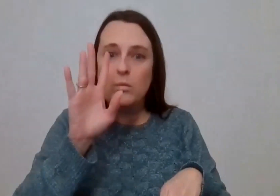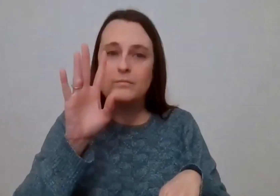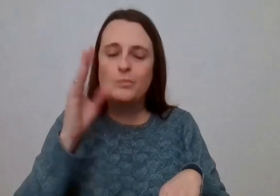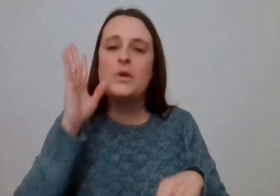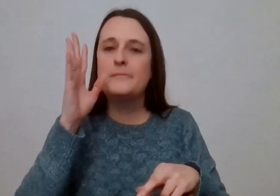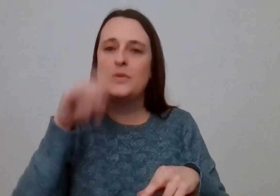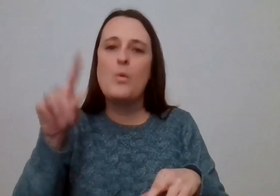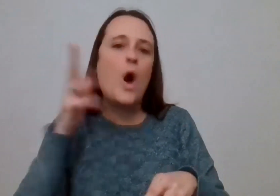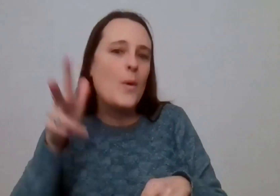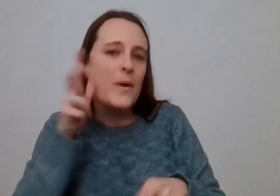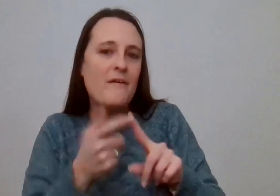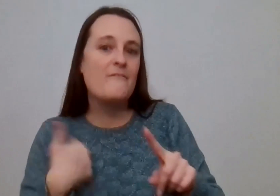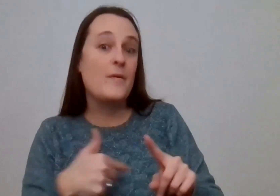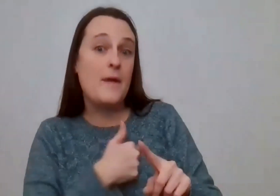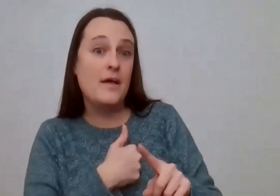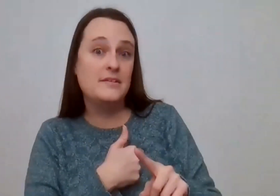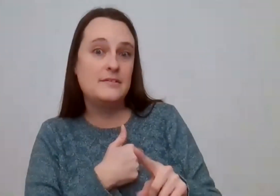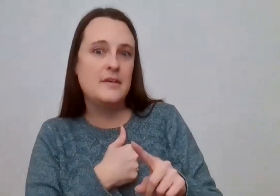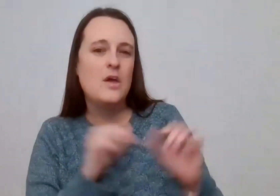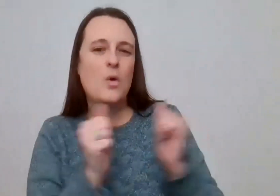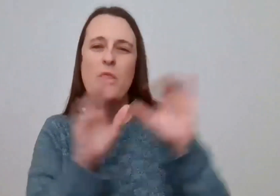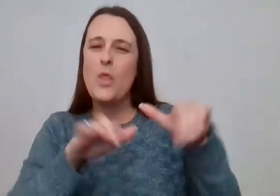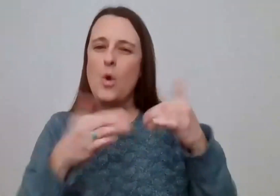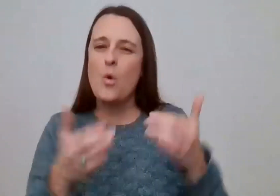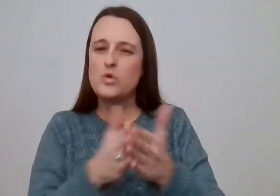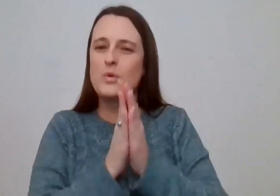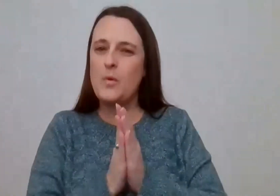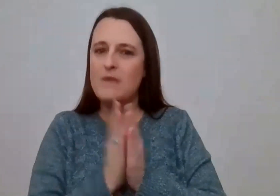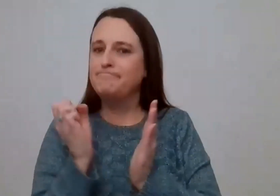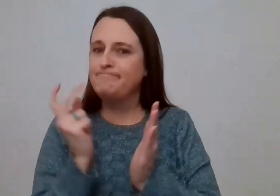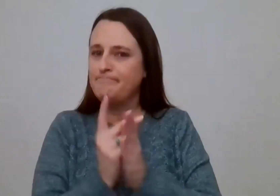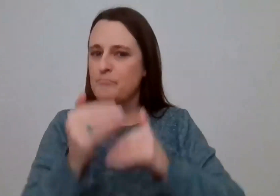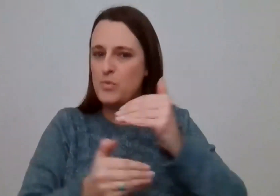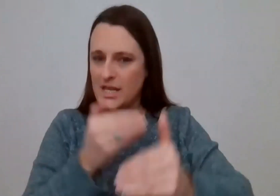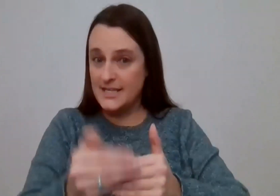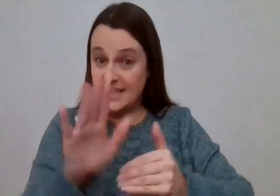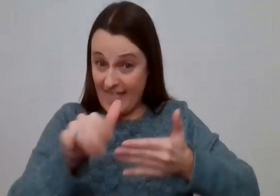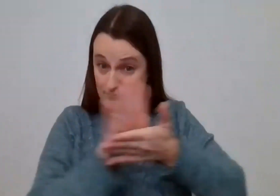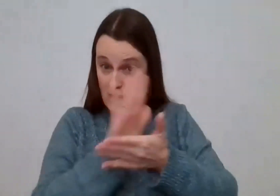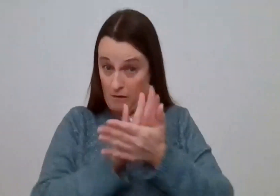part of our course request verification process and it is on that document that you receive either